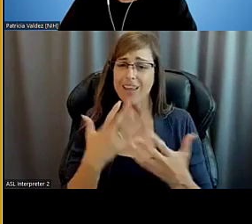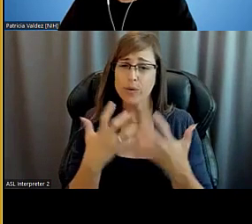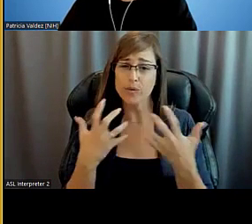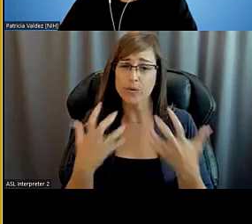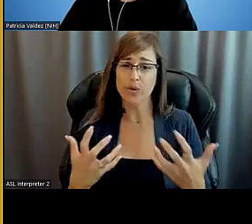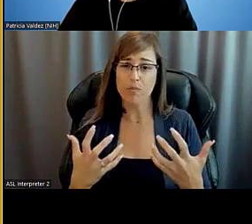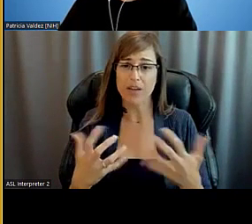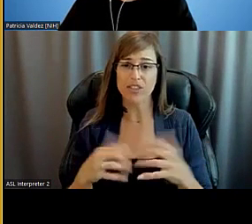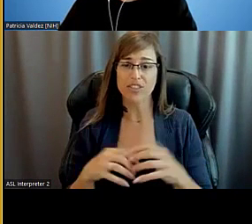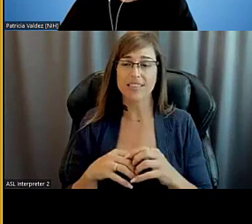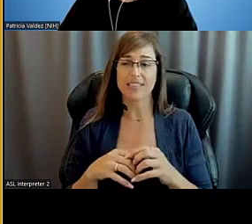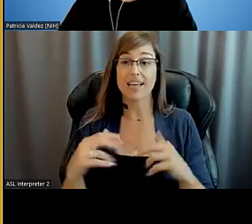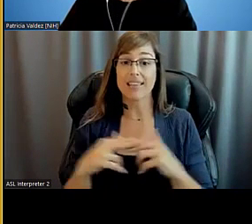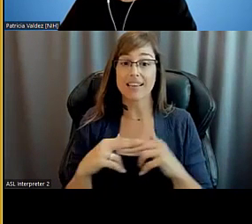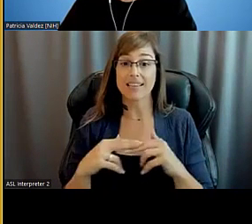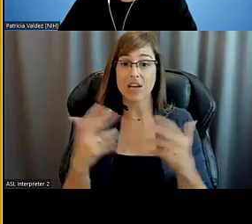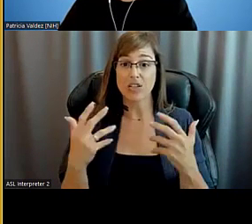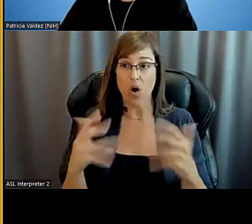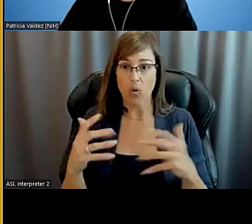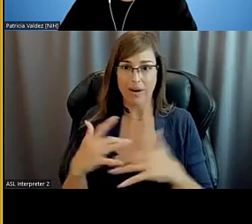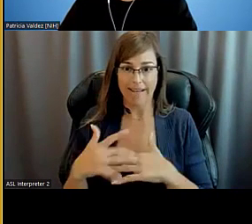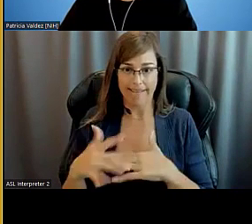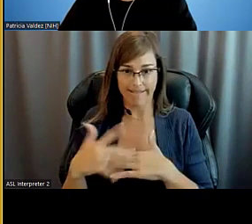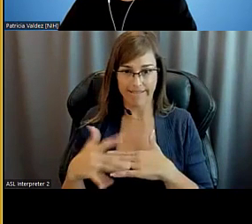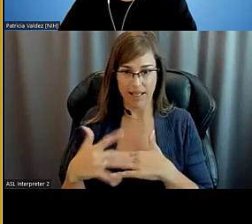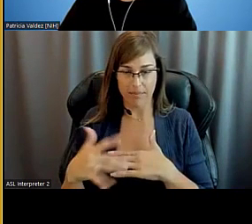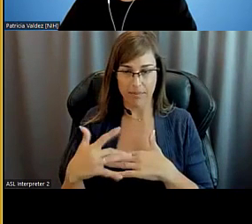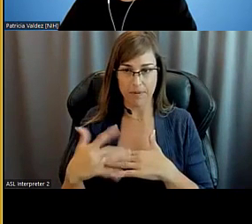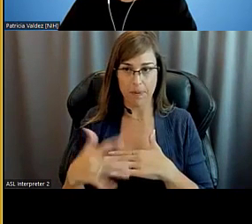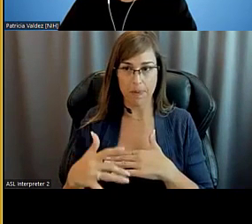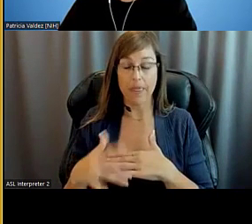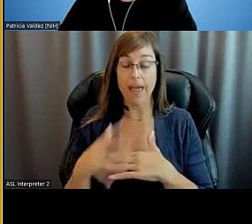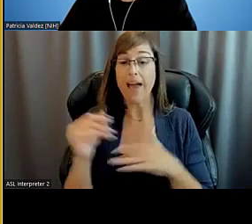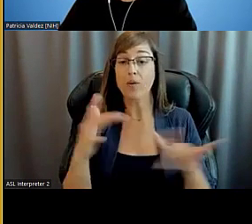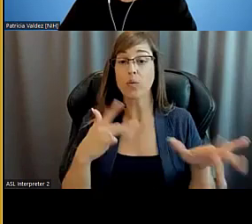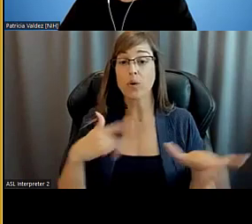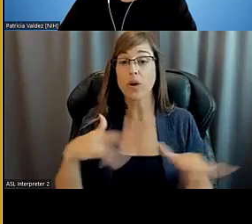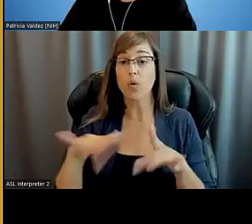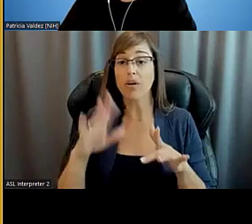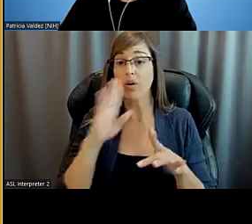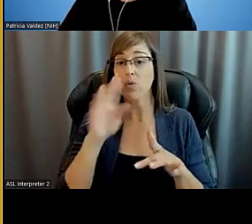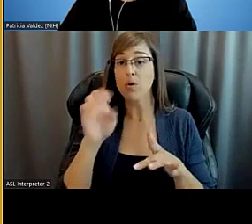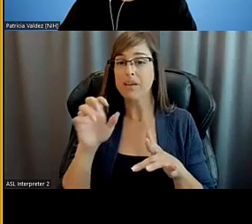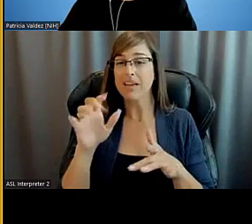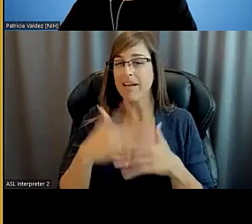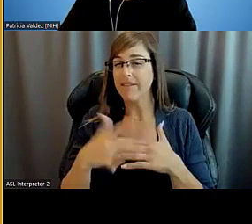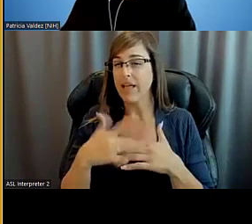The slides are already available, and a recording will be available in about 5 to 7 business days